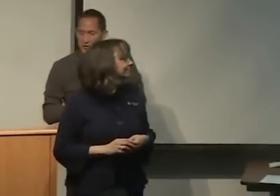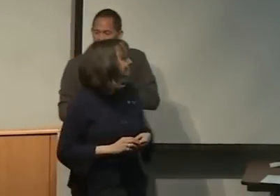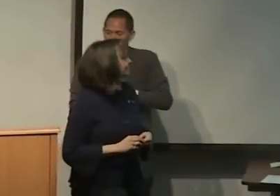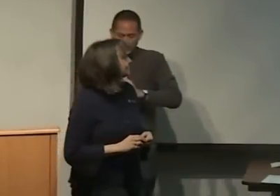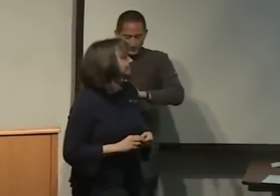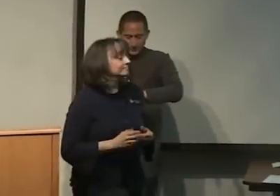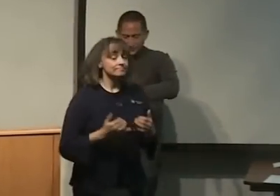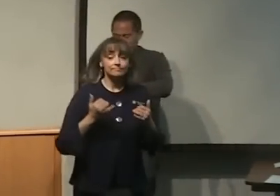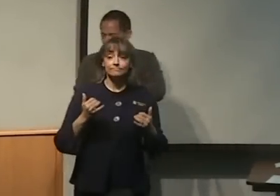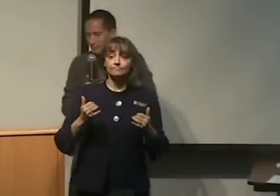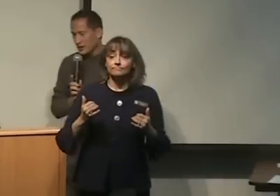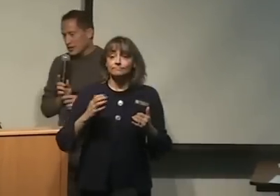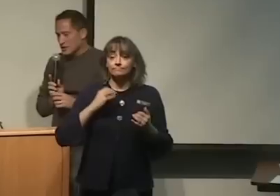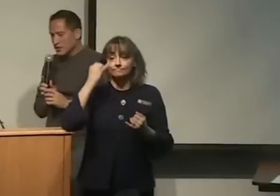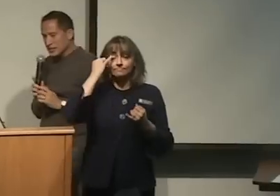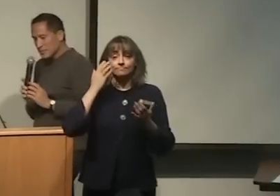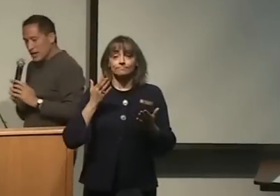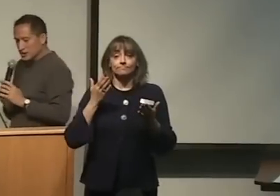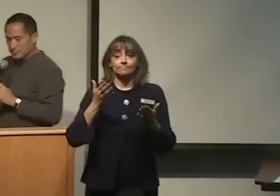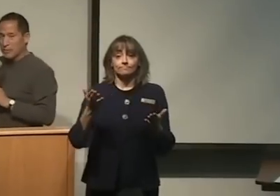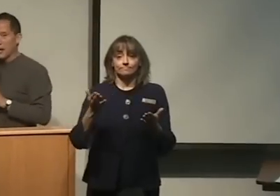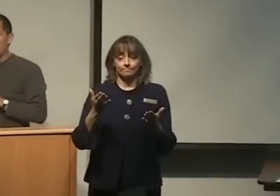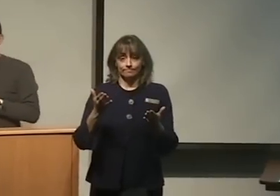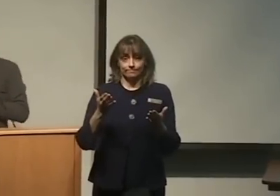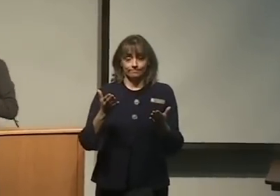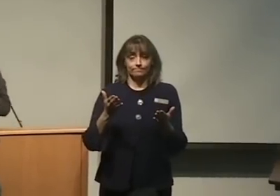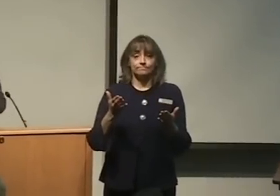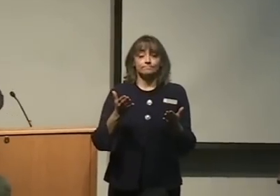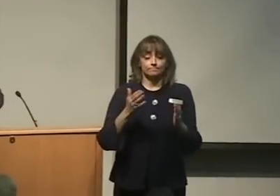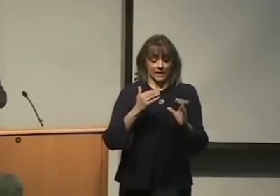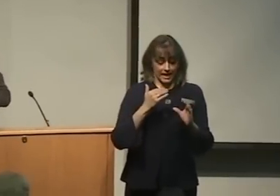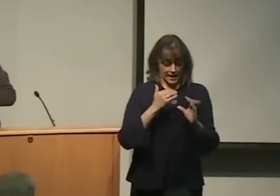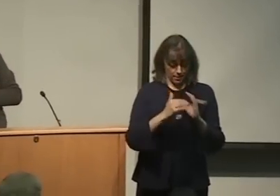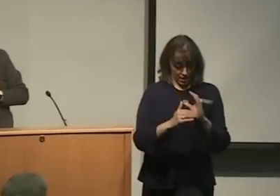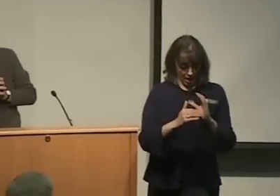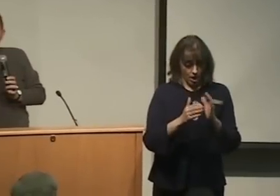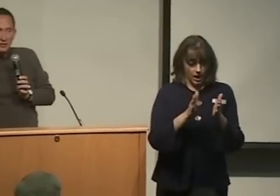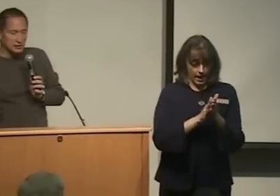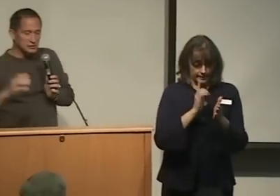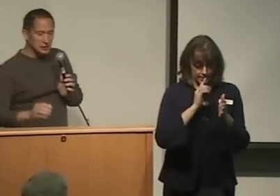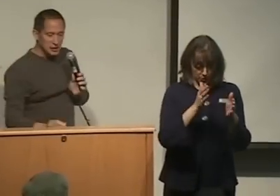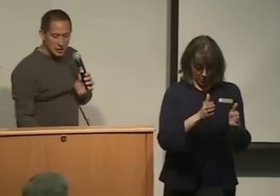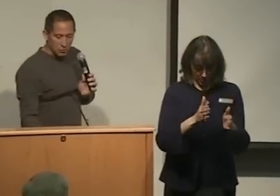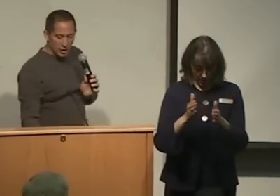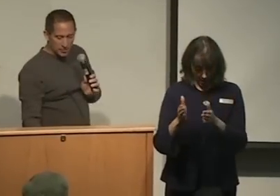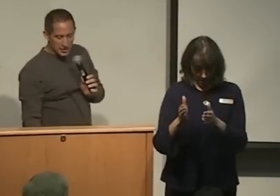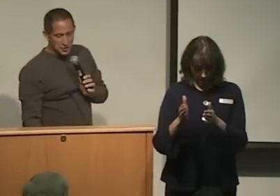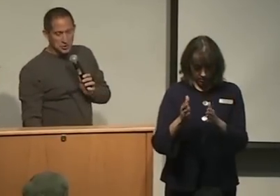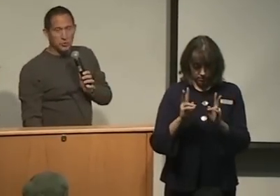You send an email to prepare. The entry point is something that you understand. Where are my students?